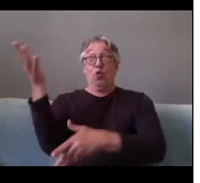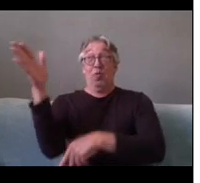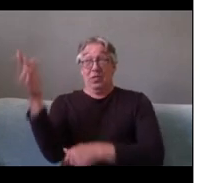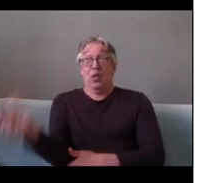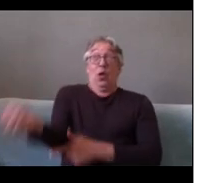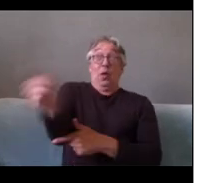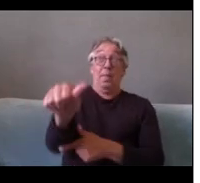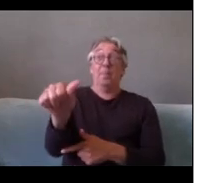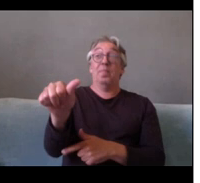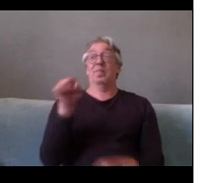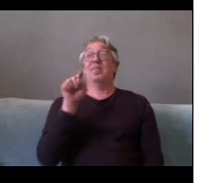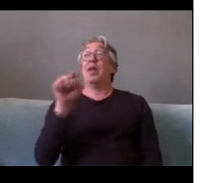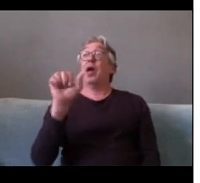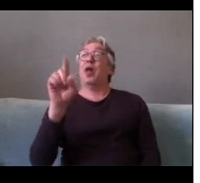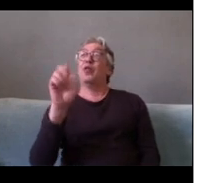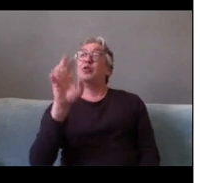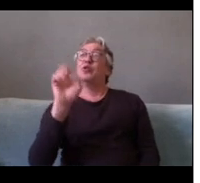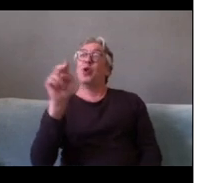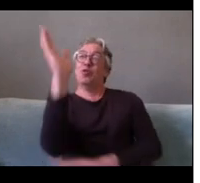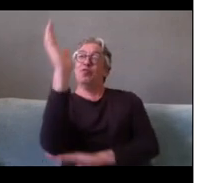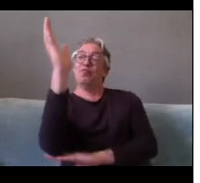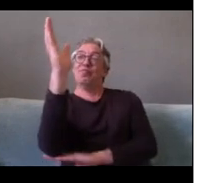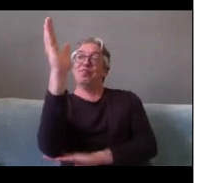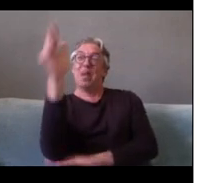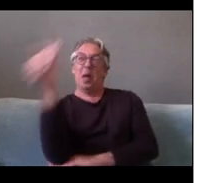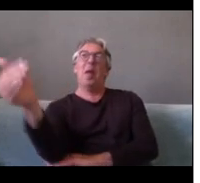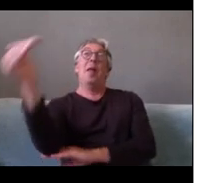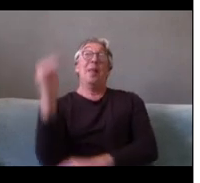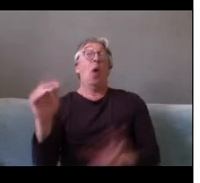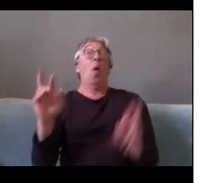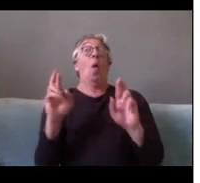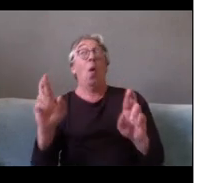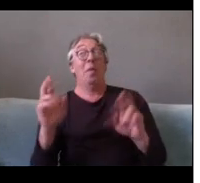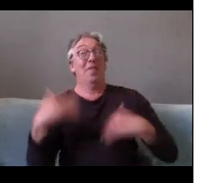And then we can hopefully have time to address questions. Robert, go ahead.